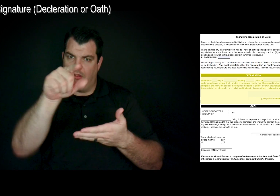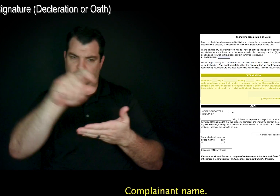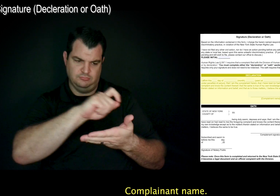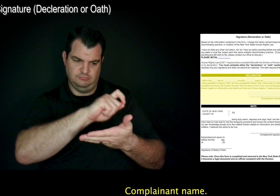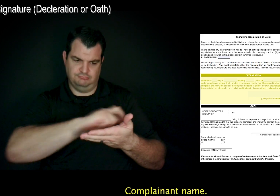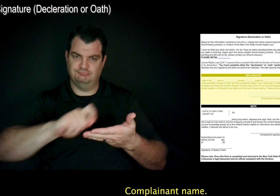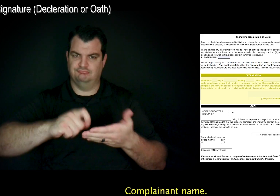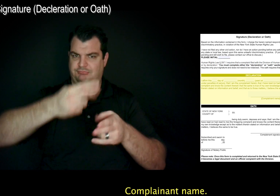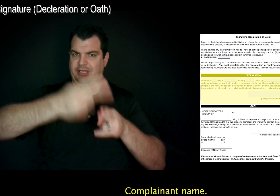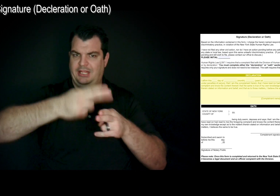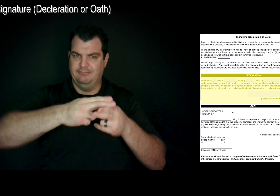Complainant name.